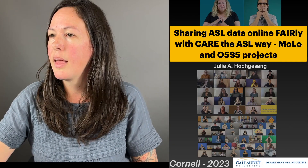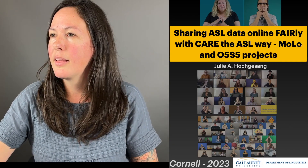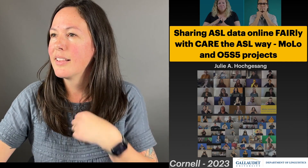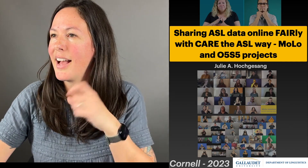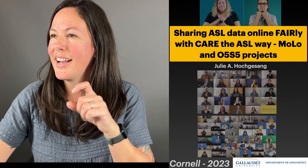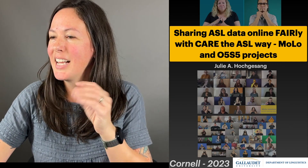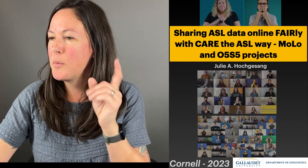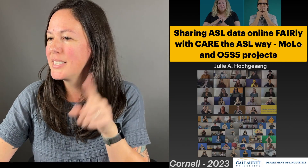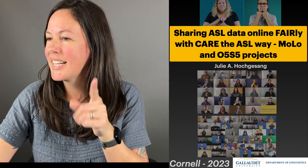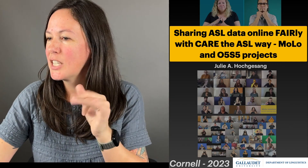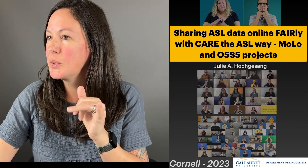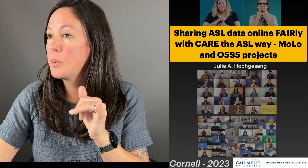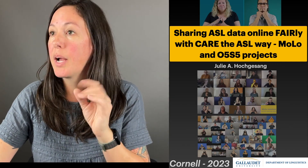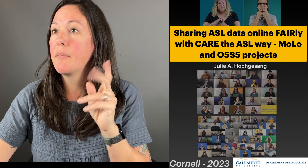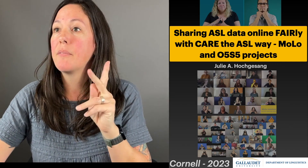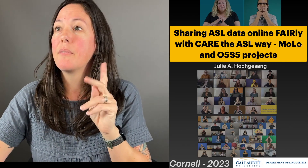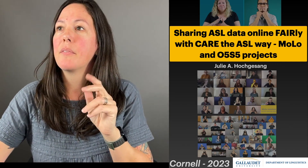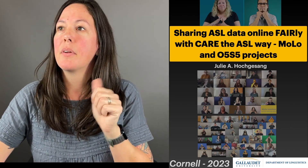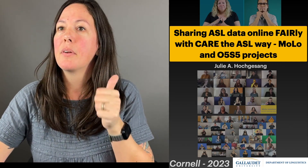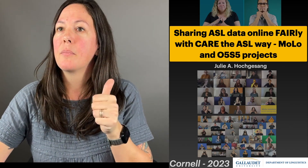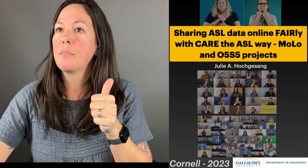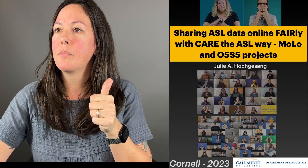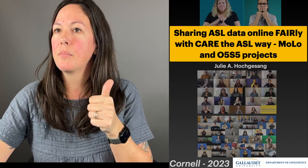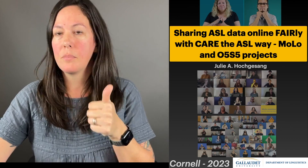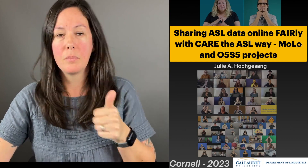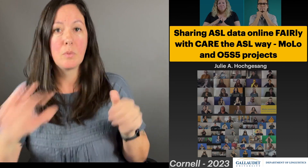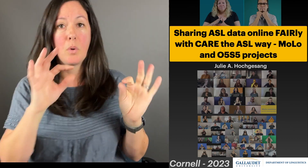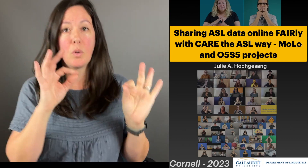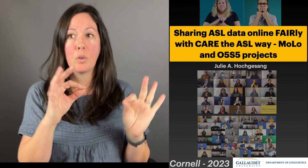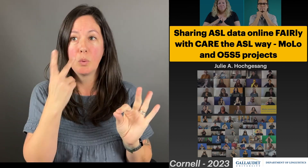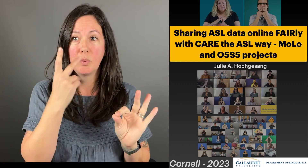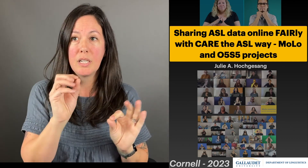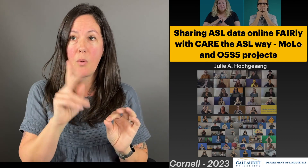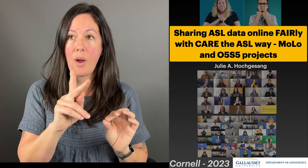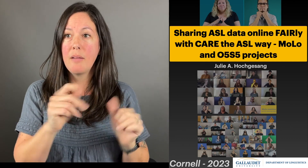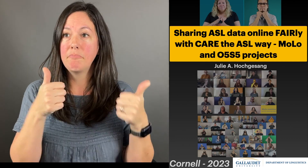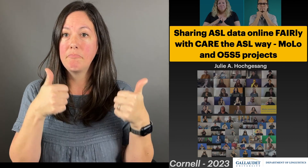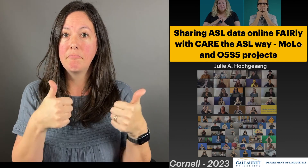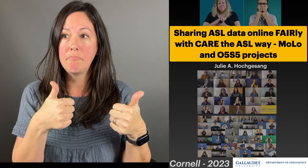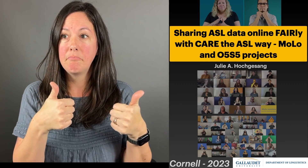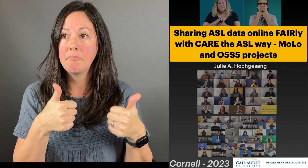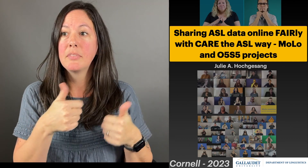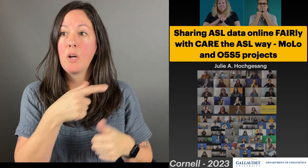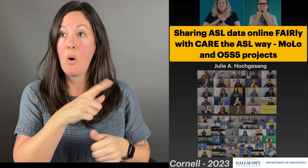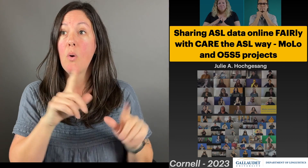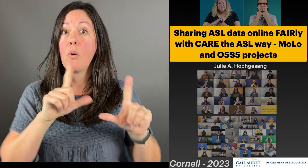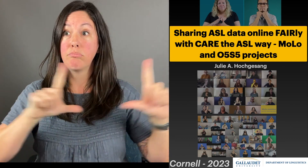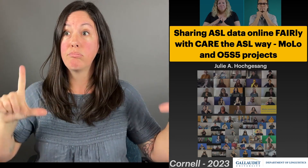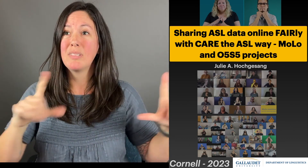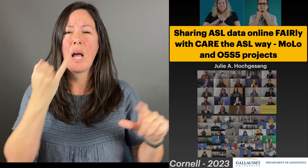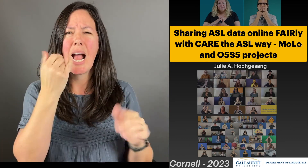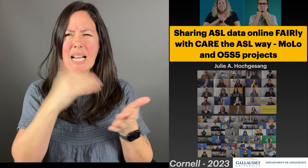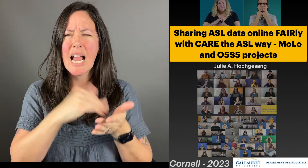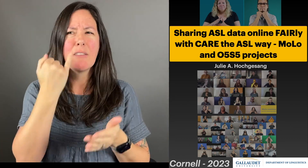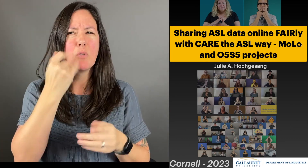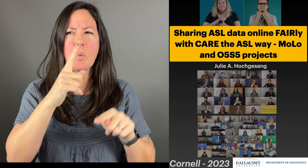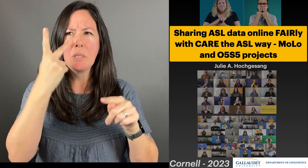Okay and I need one second as well. Well wonderful... so can everyone see me?